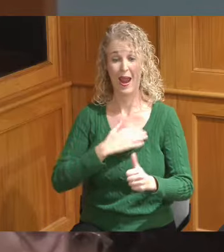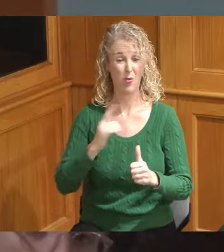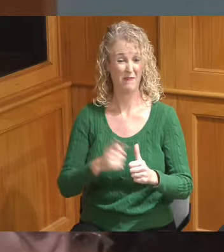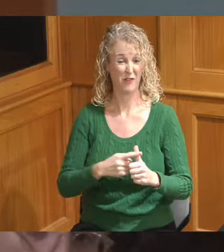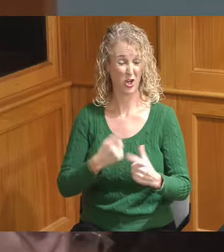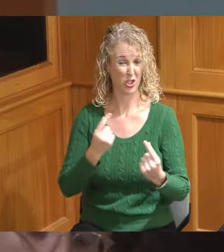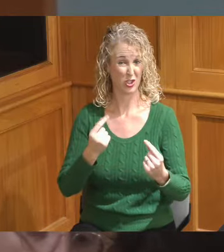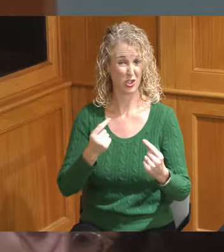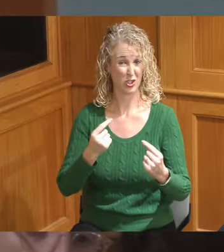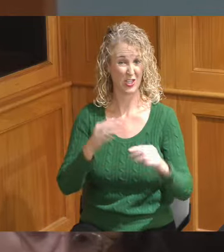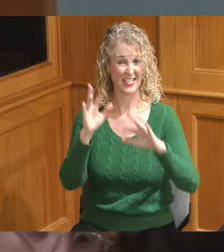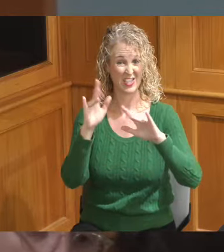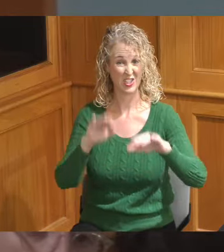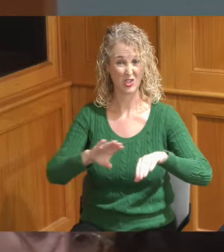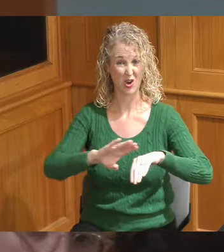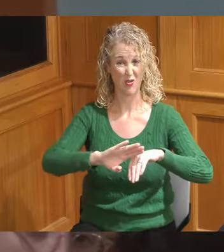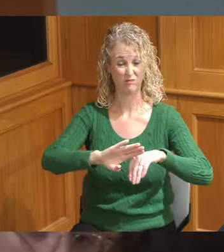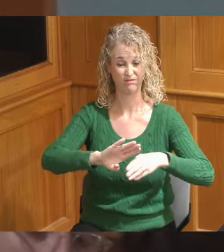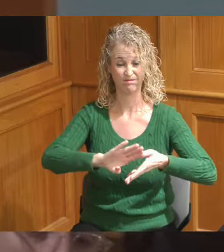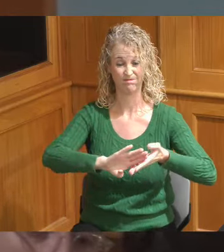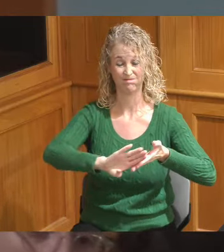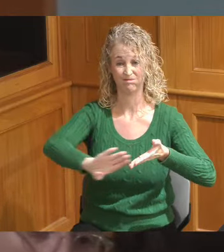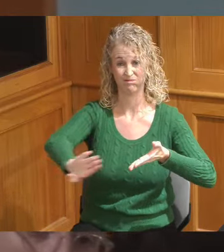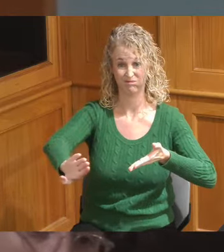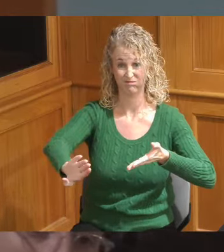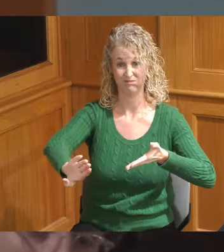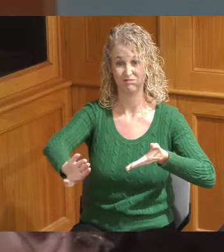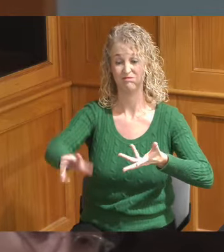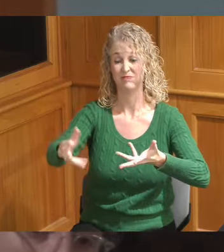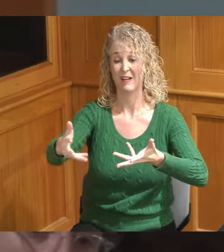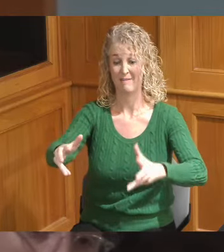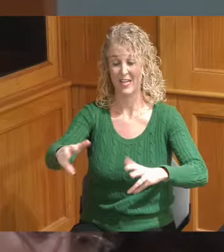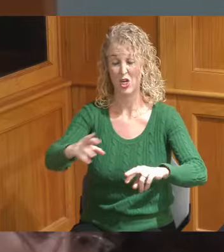of defense. Salt is then going to clear that with a little bit of temperature and with a little bit